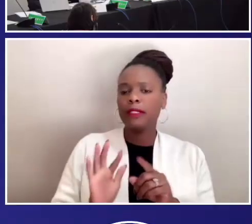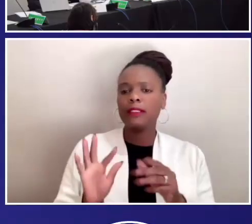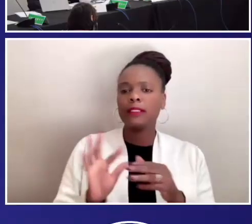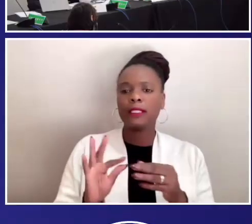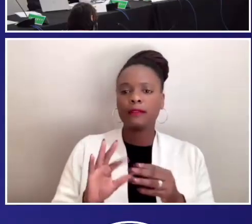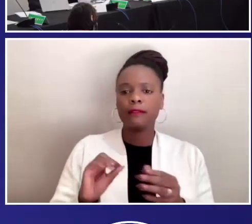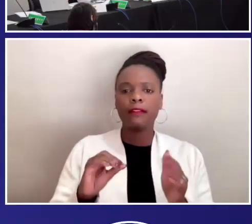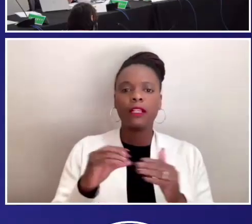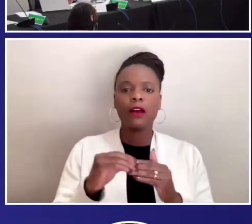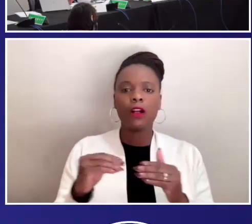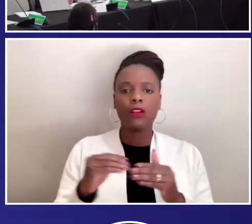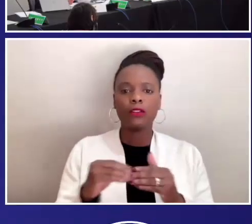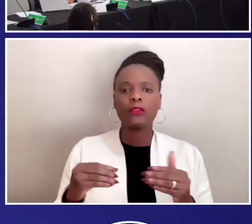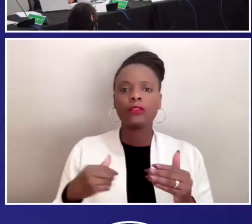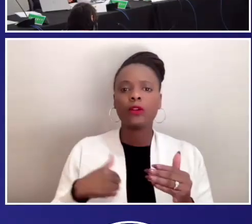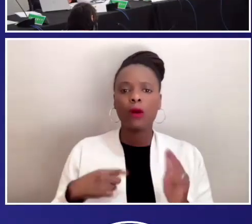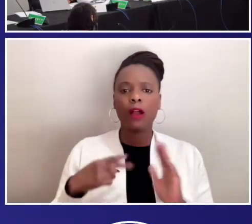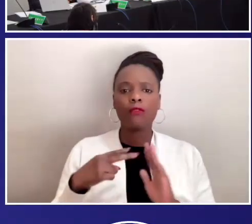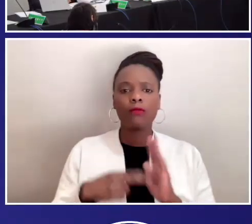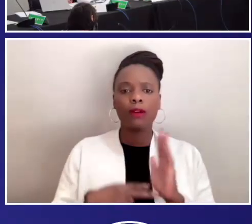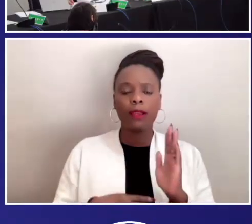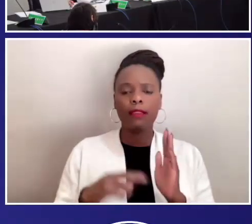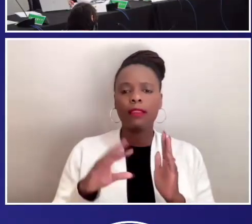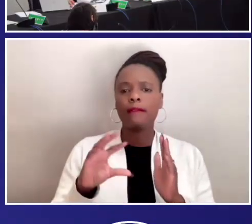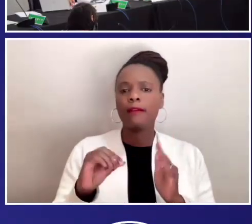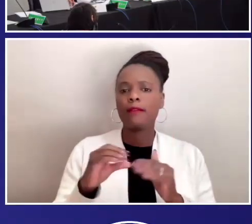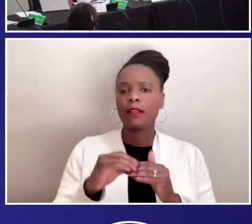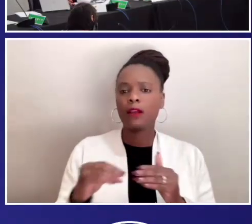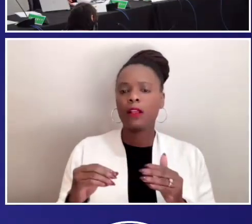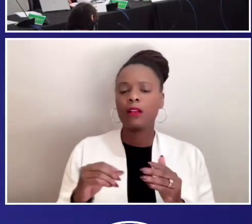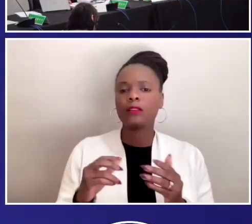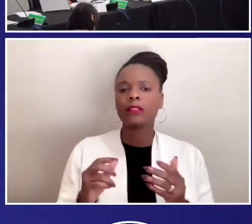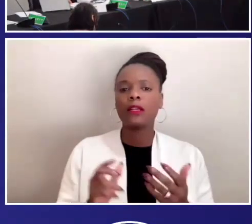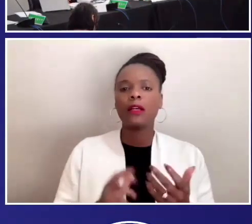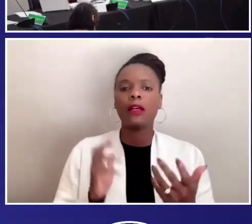it was that the $50 was also going to apply to the tiered standard on the previous page.